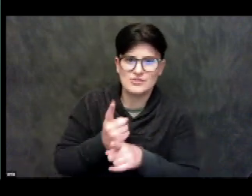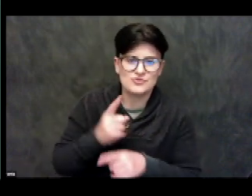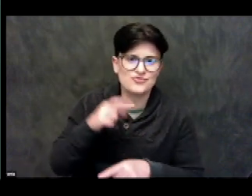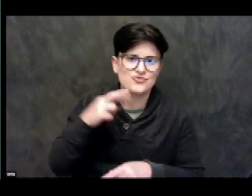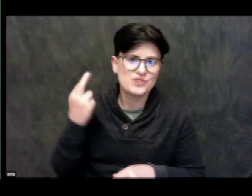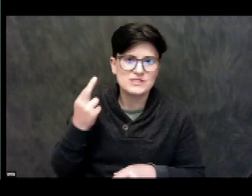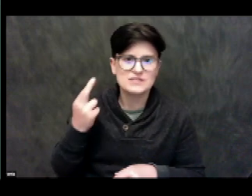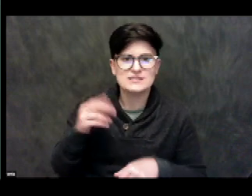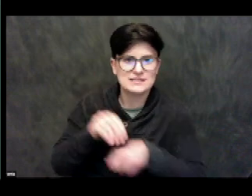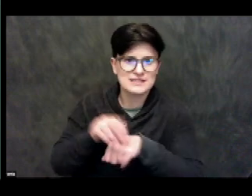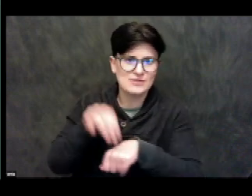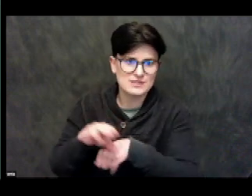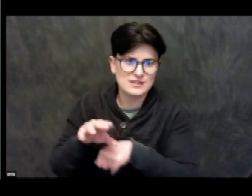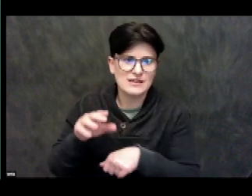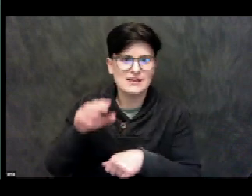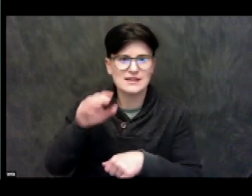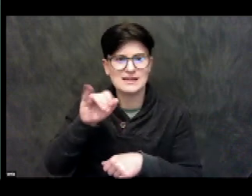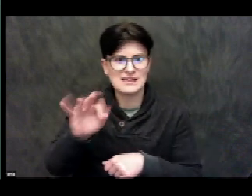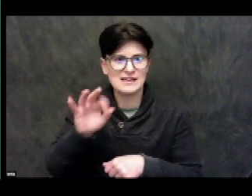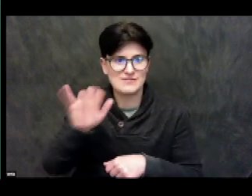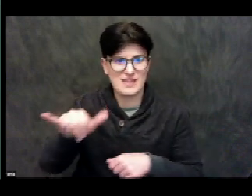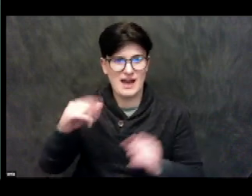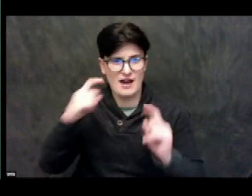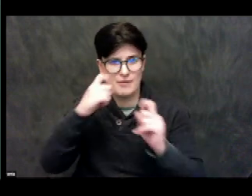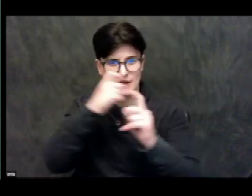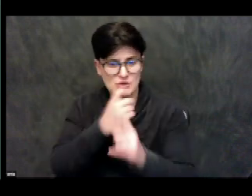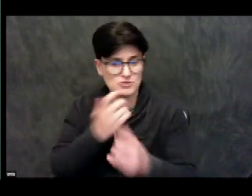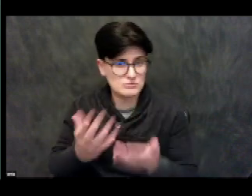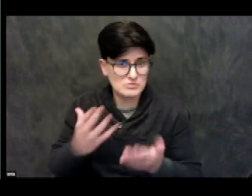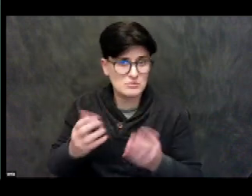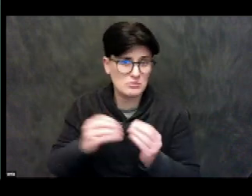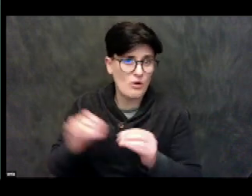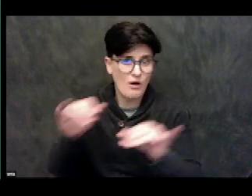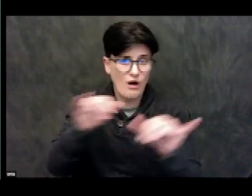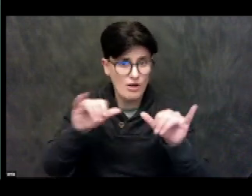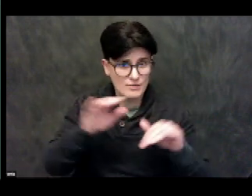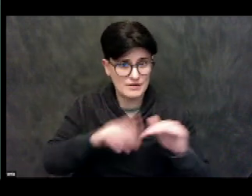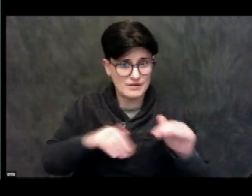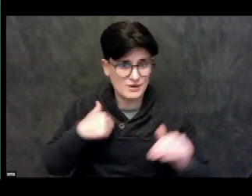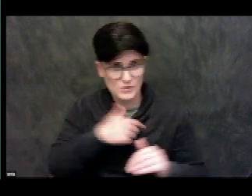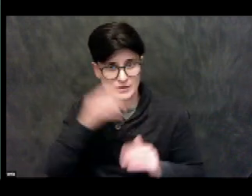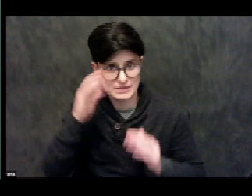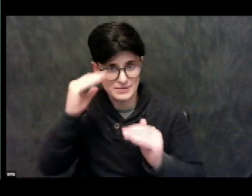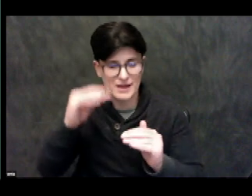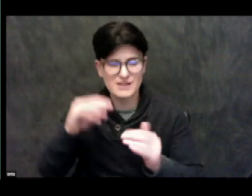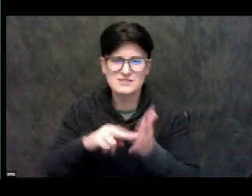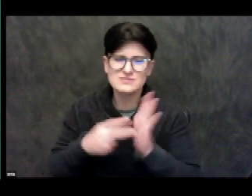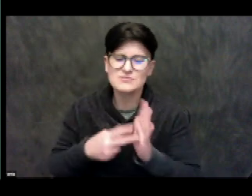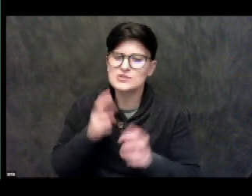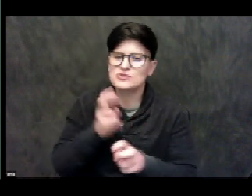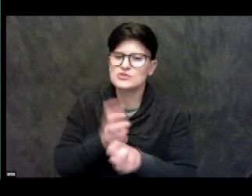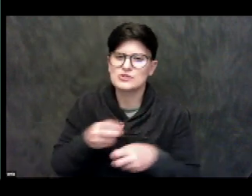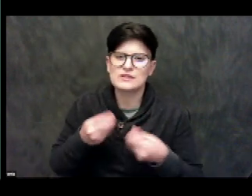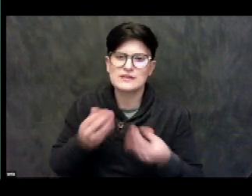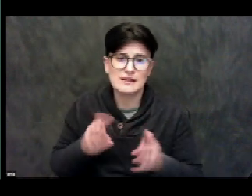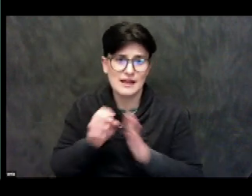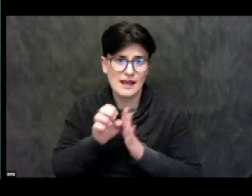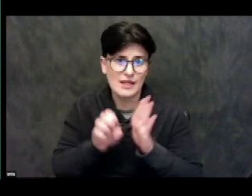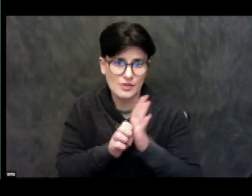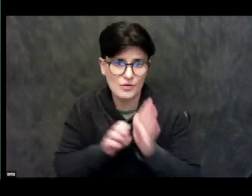maybe a little bit more common than we expect, it makes these things extra challenging to provide ethical counseling. Finally, last slide for me,